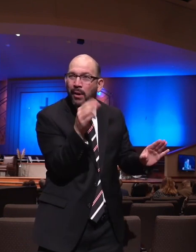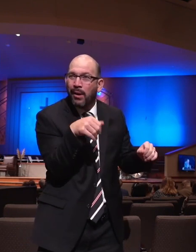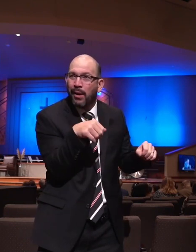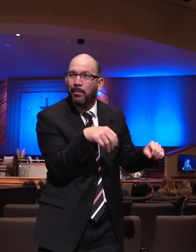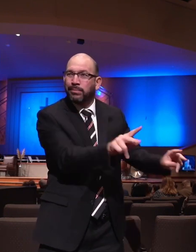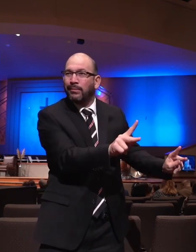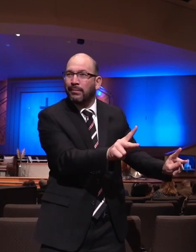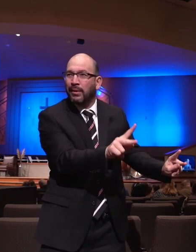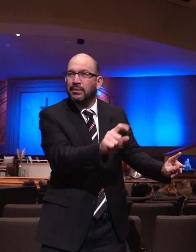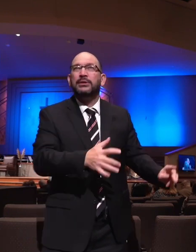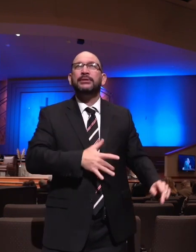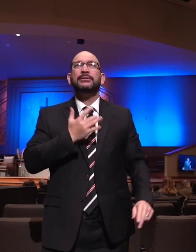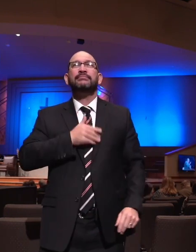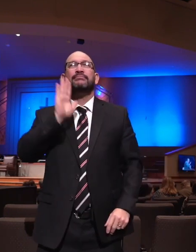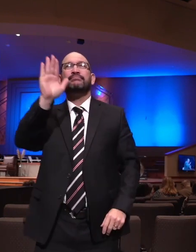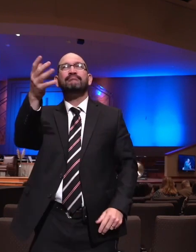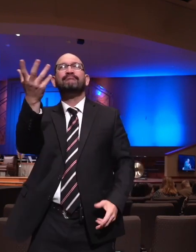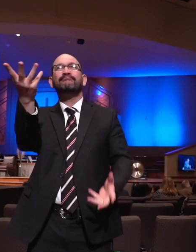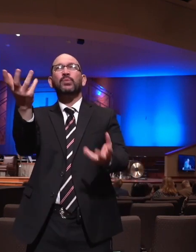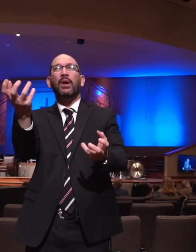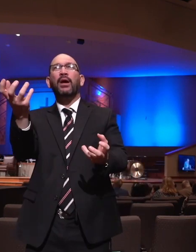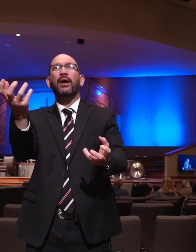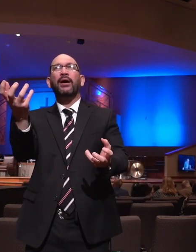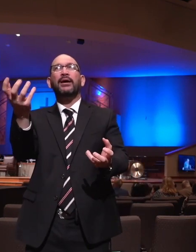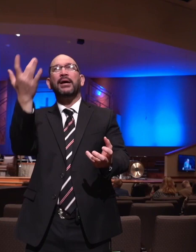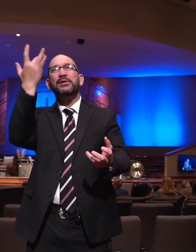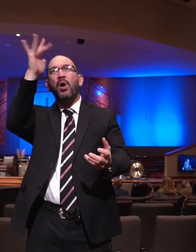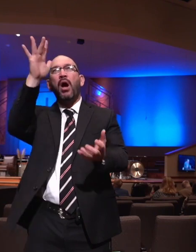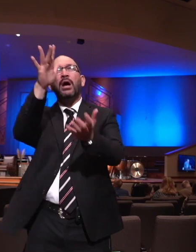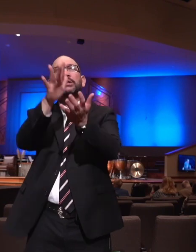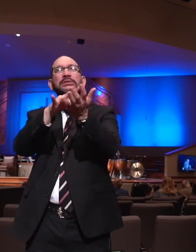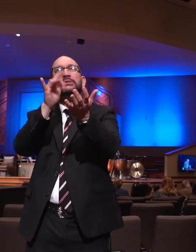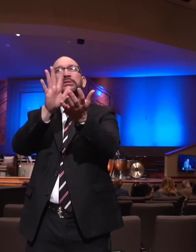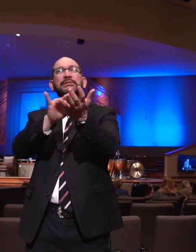be sensitive you got to be smart and you got to be surrendered to find